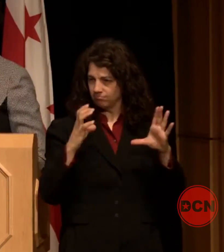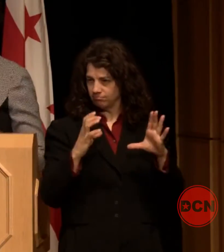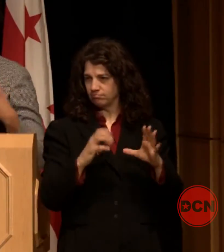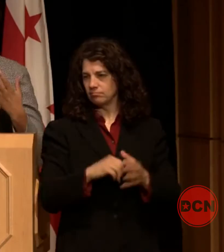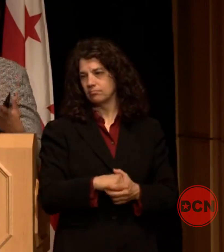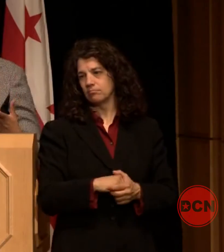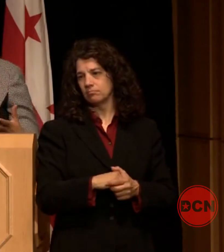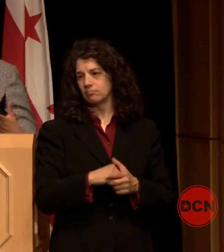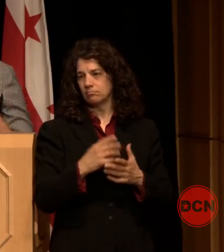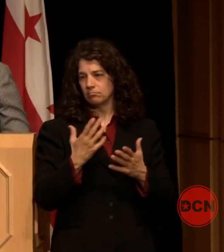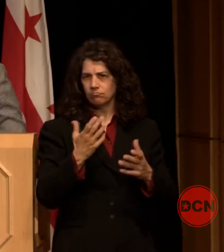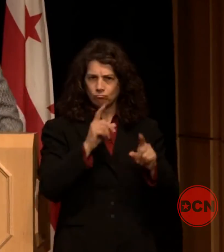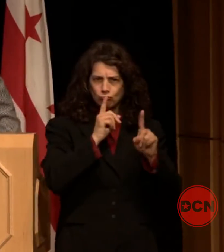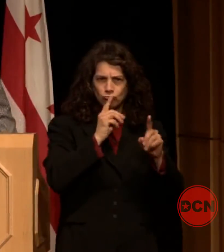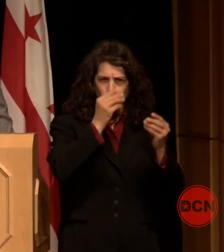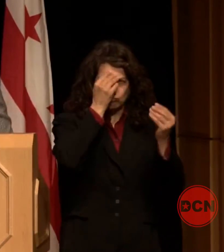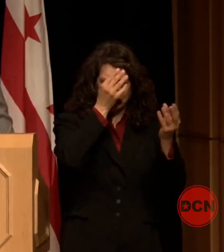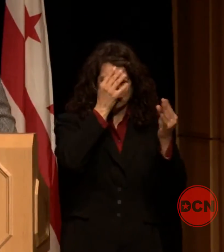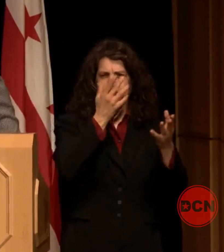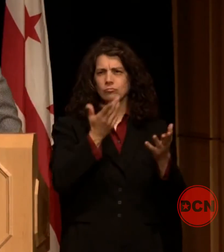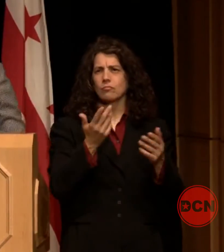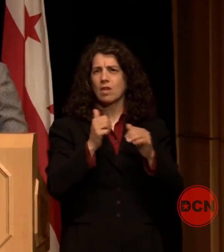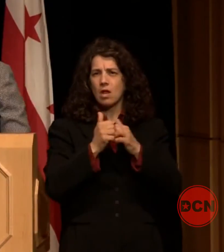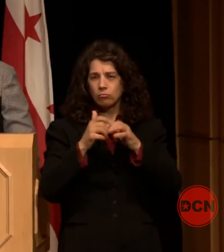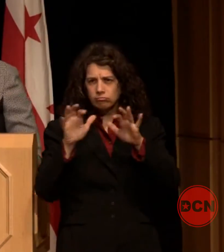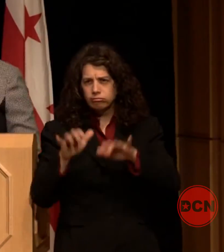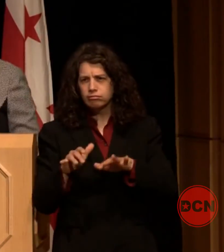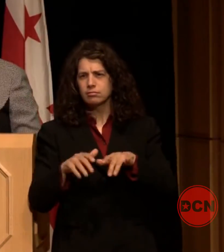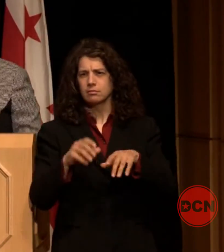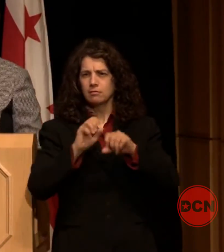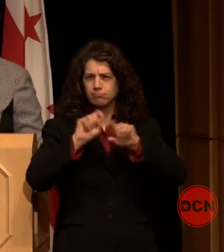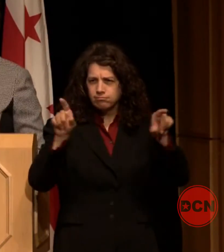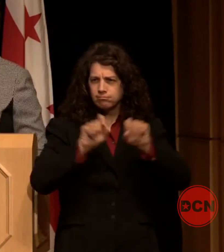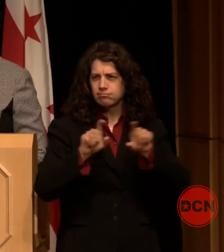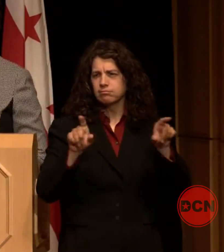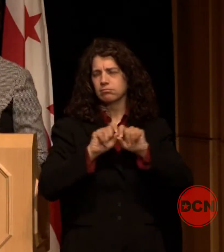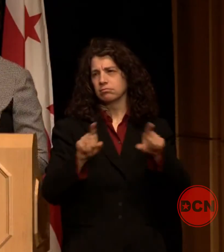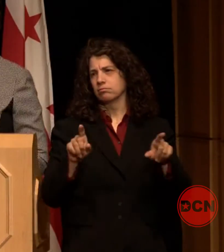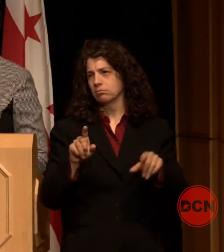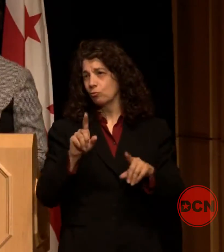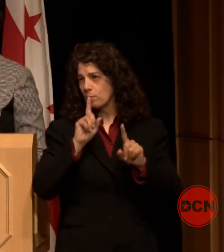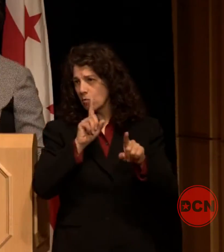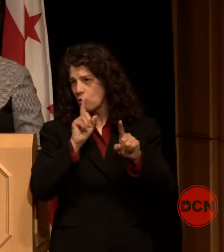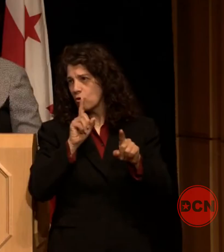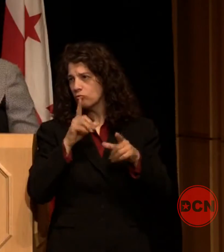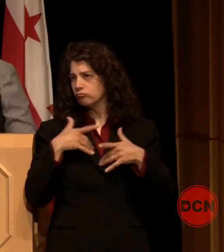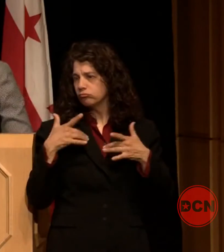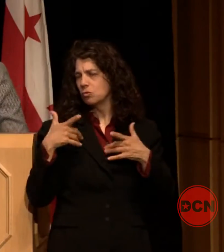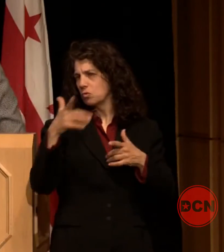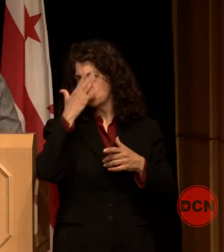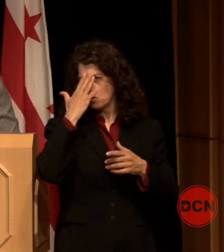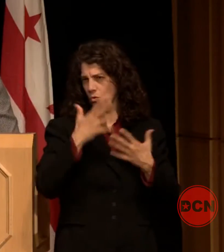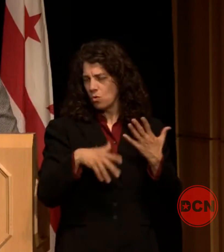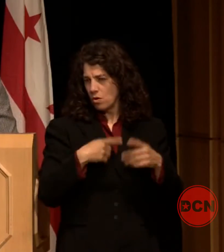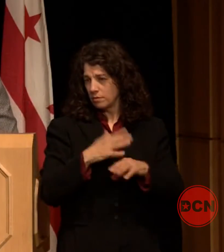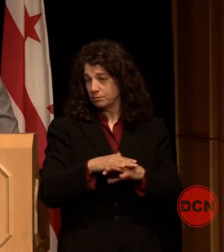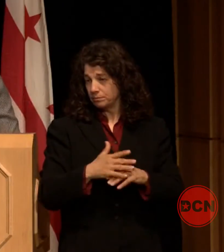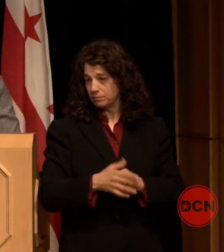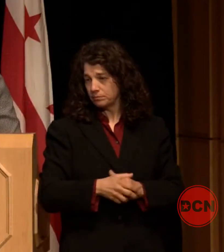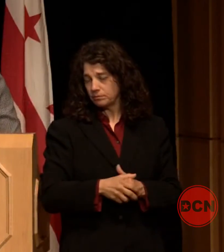BUDGET MAKERS AND YOU COULD STAY FOCUSED ON THE OPPORTUNITIES THAT WOULD BE AVAILABLE AND HOLD US ACCOUNTABLE FOR DELIVERING ON